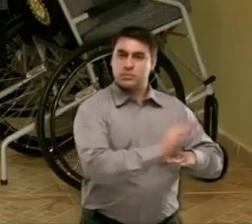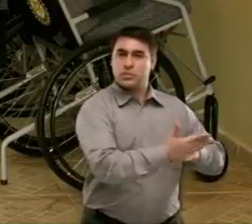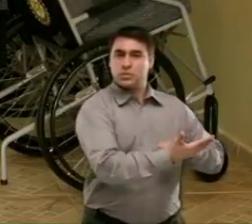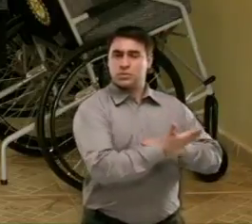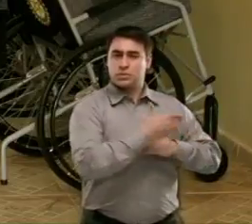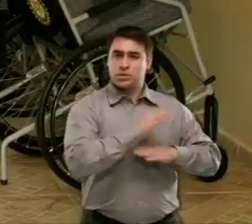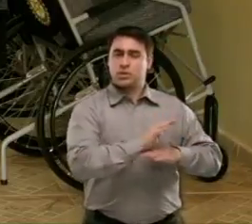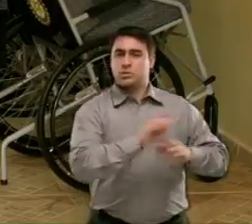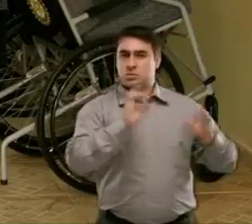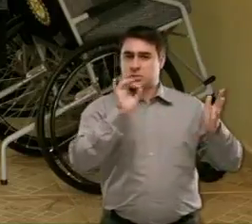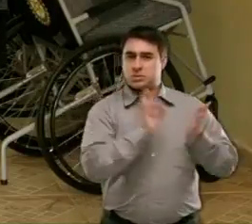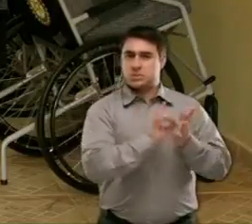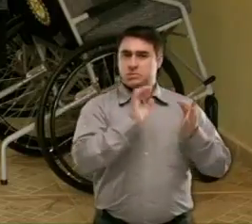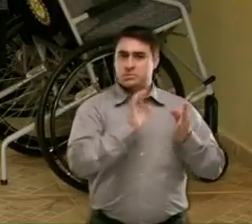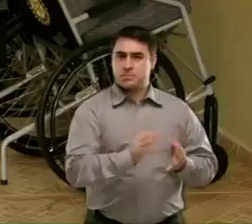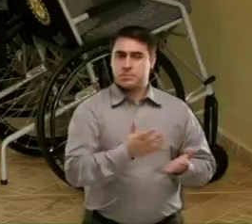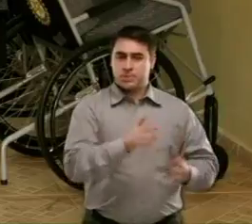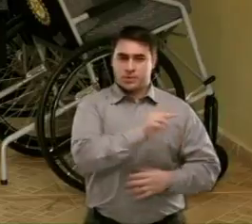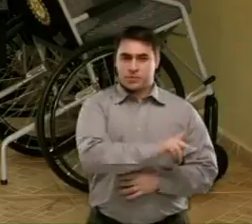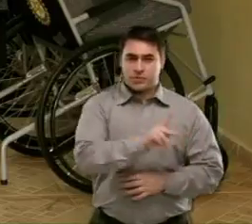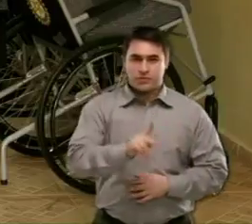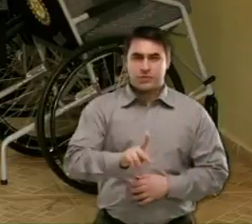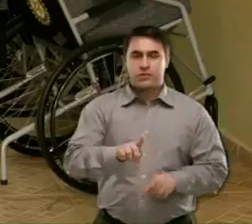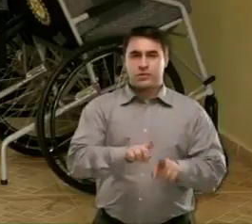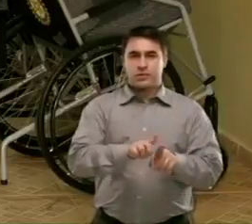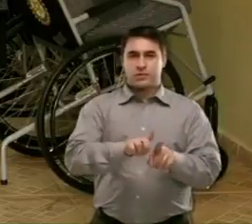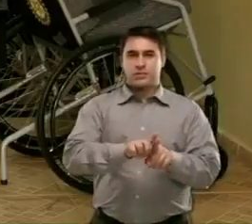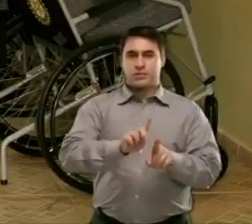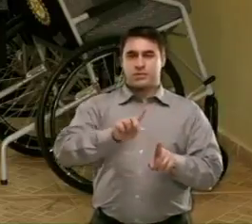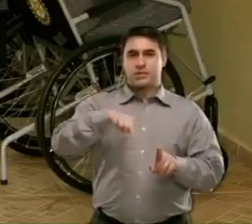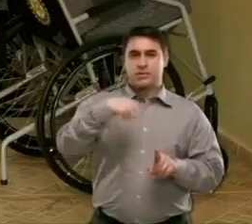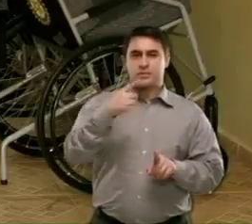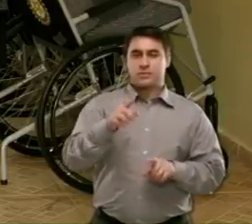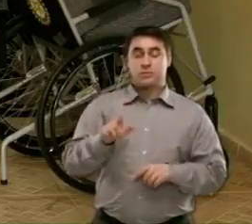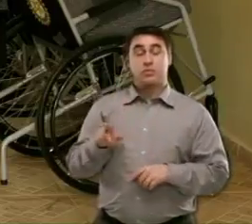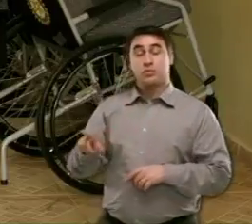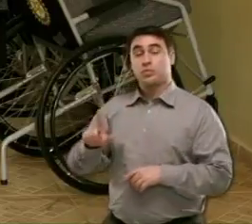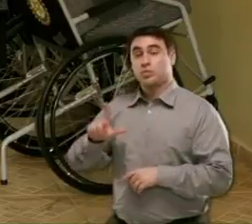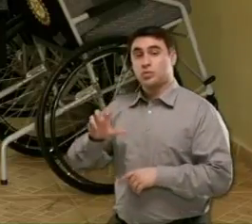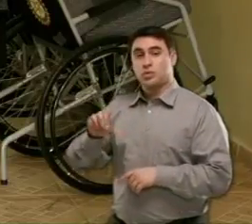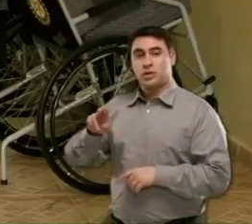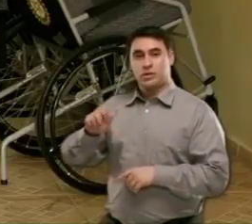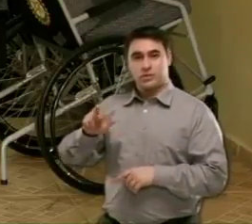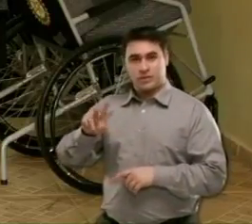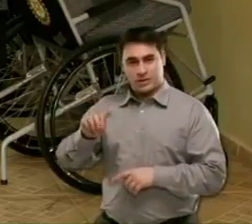also that Leonardo's teacher was able to have a new perspective,